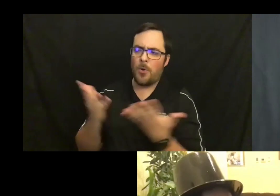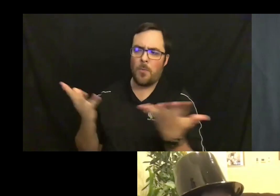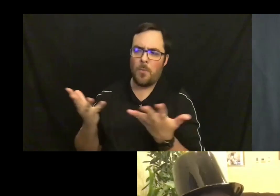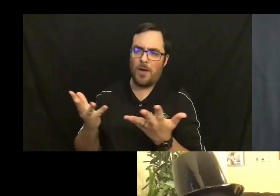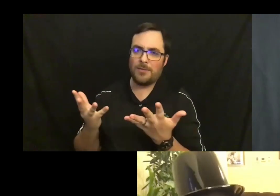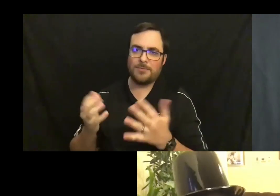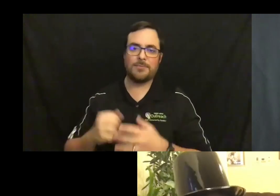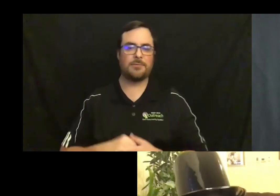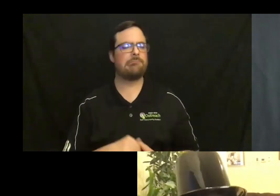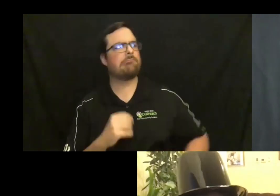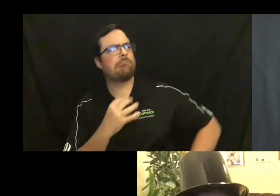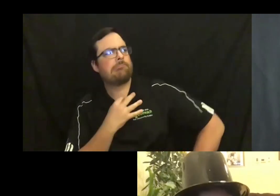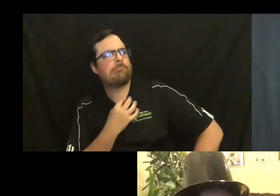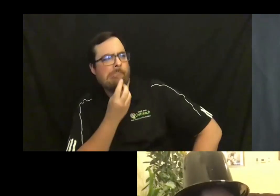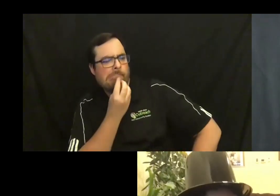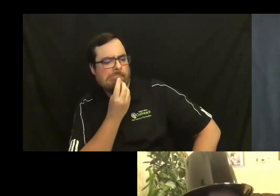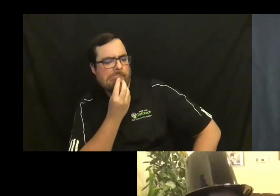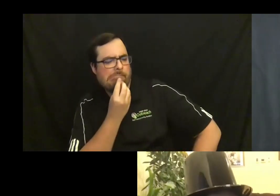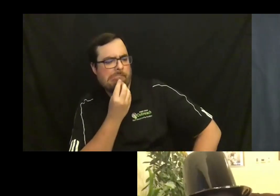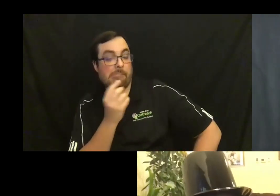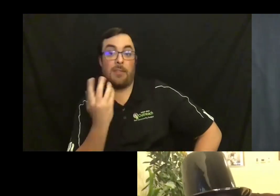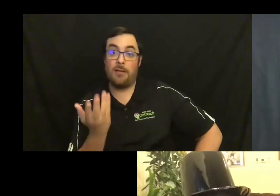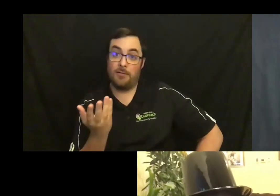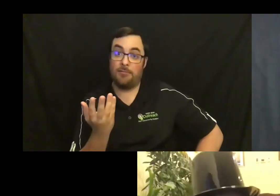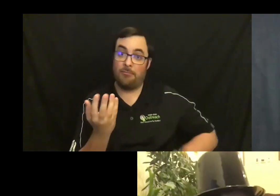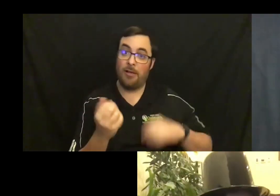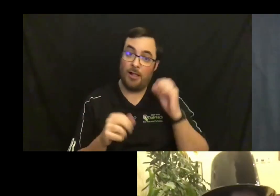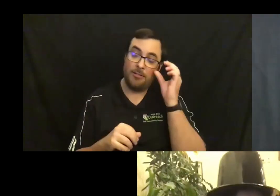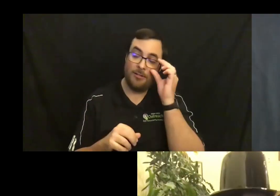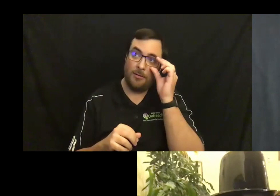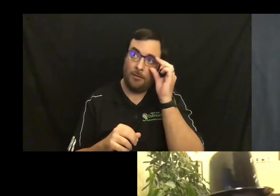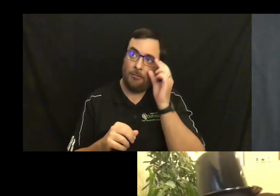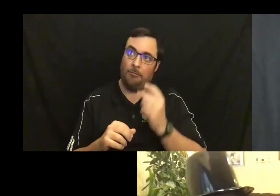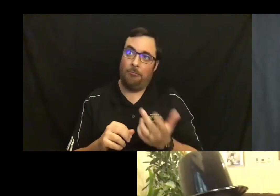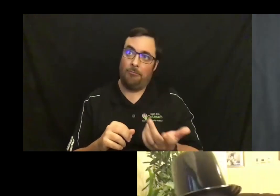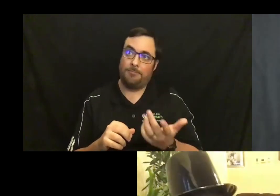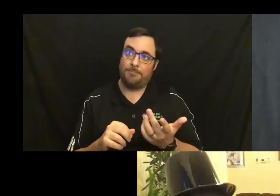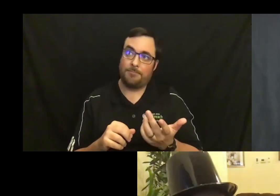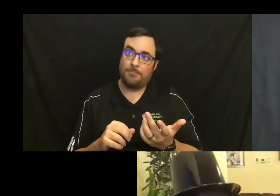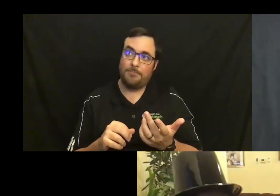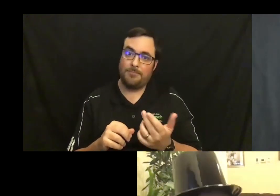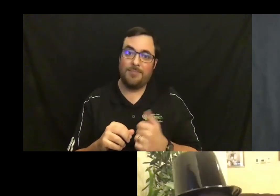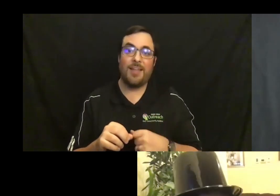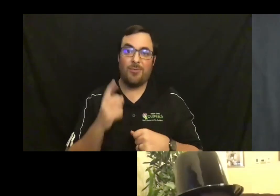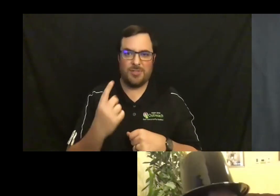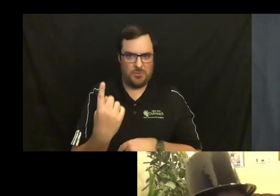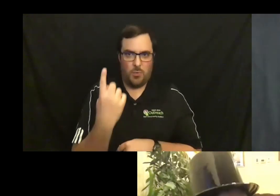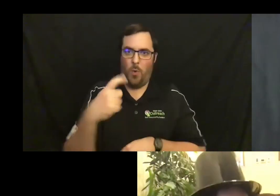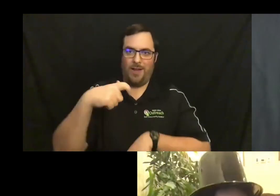Sid: Well you gotta say there was this super super super long one and went super fast.